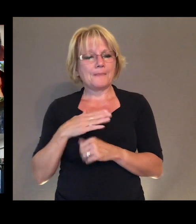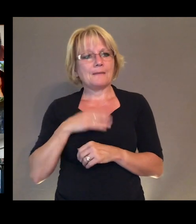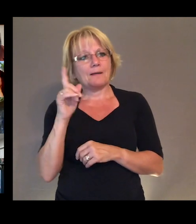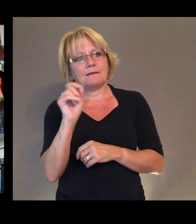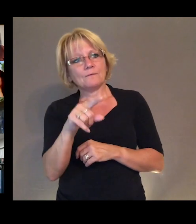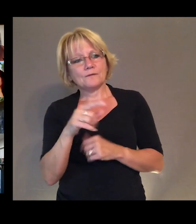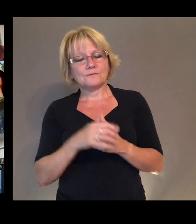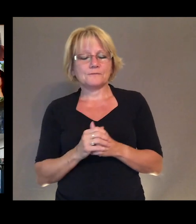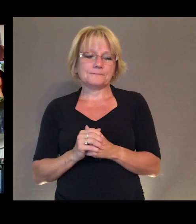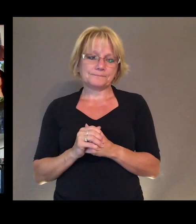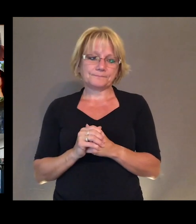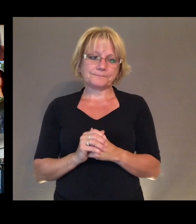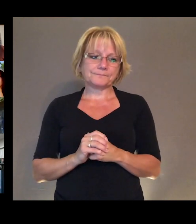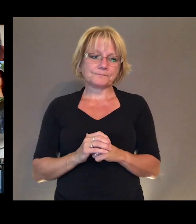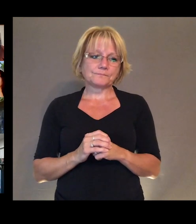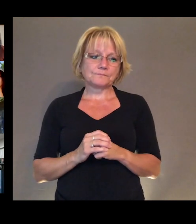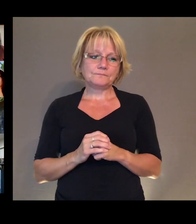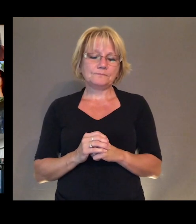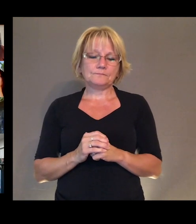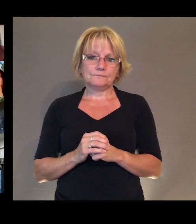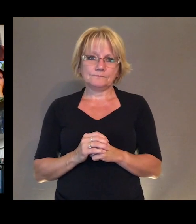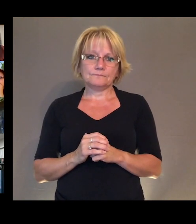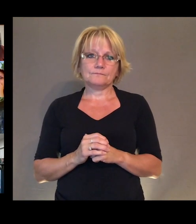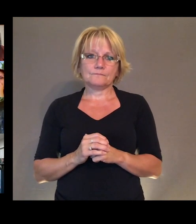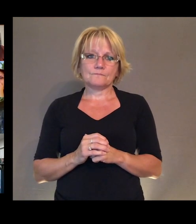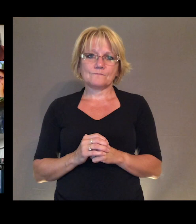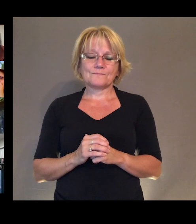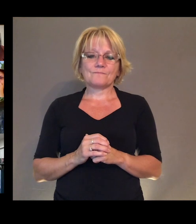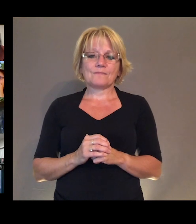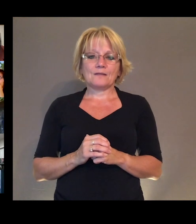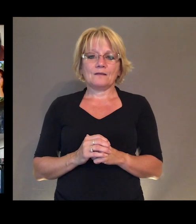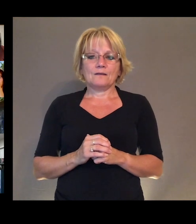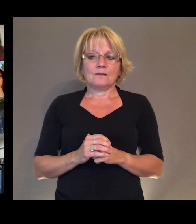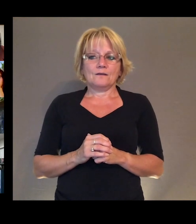in order to earn a high school diploma, a student must pass a set of English,